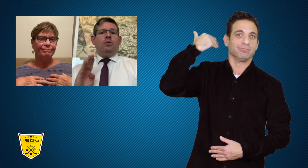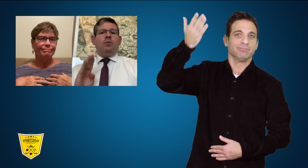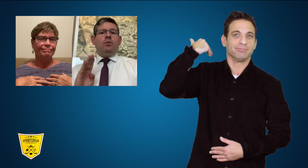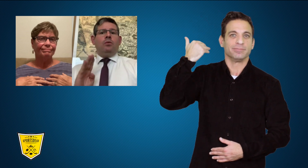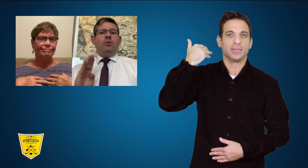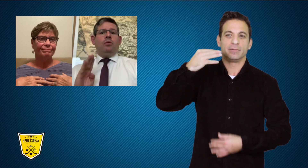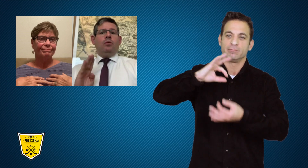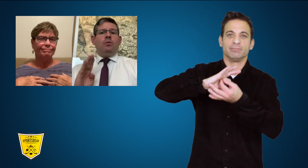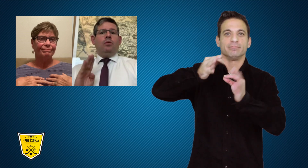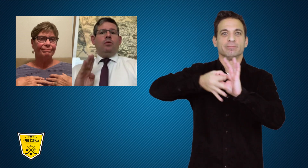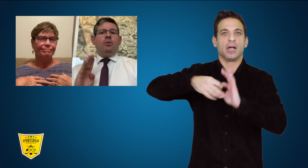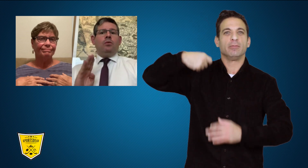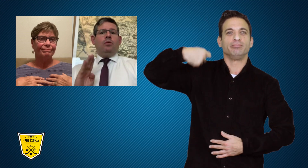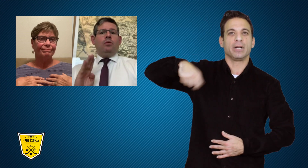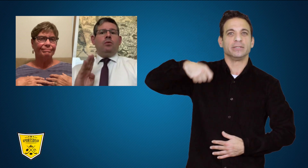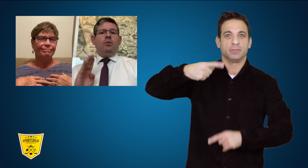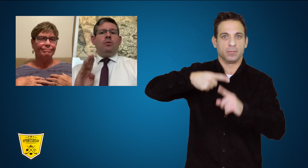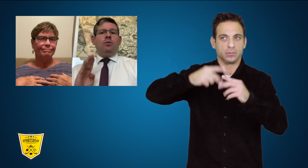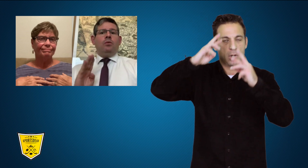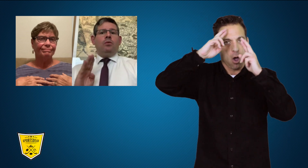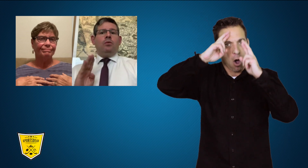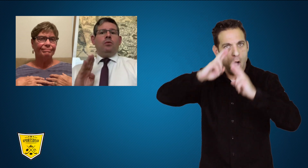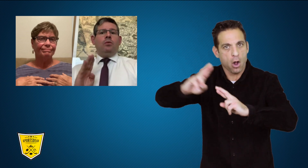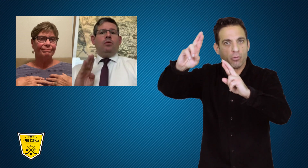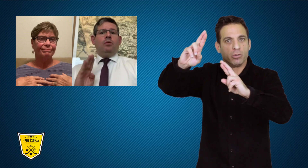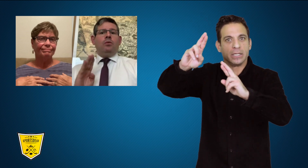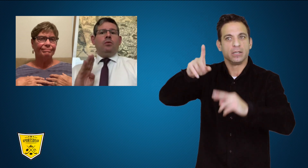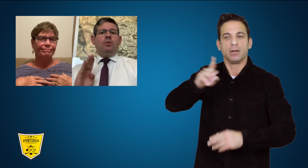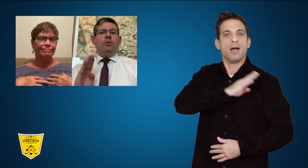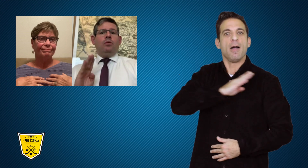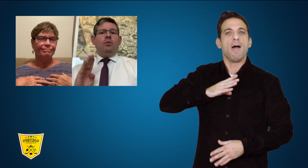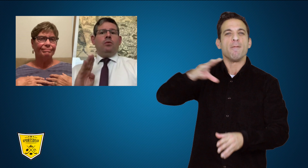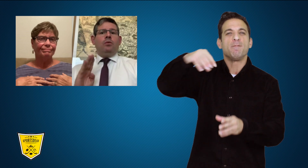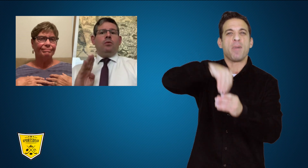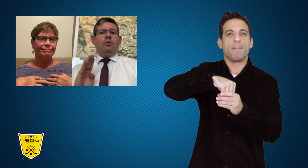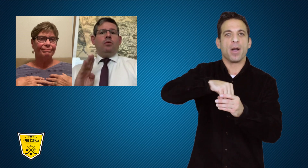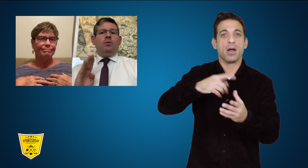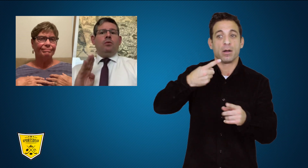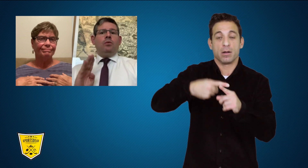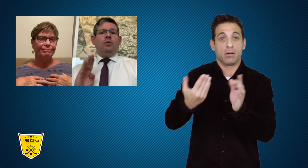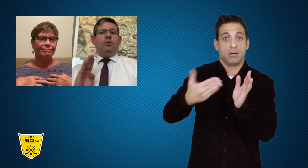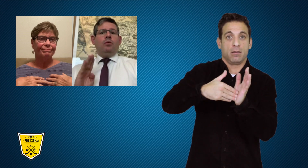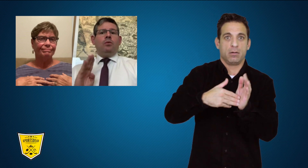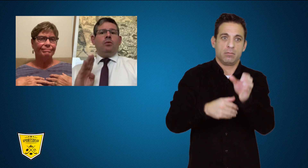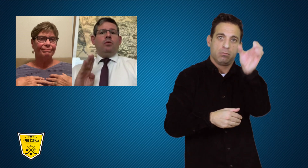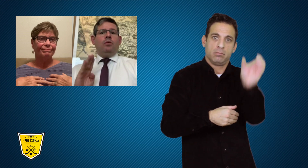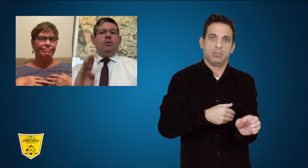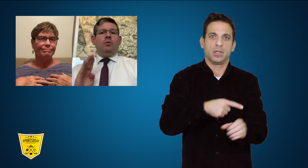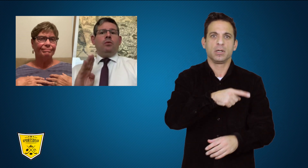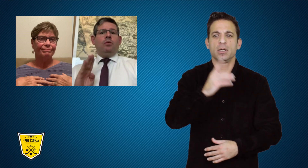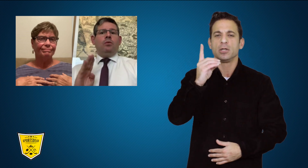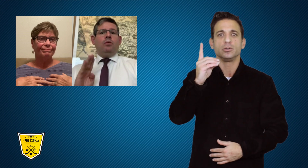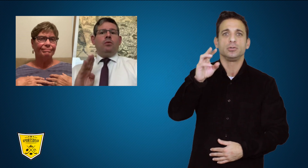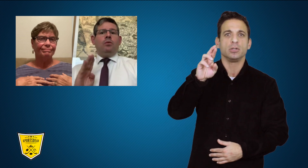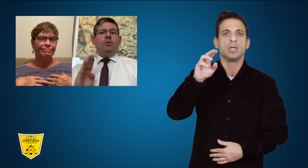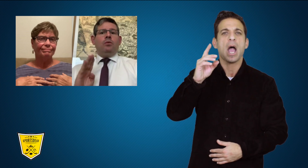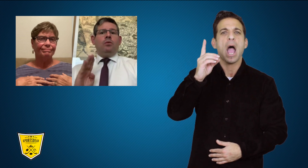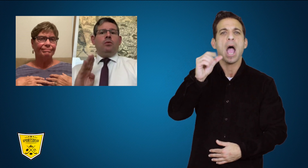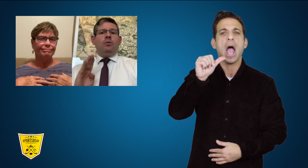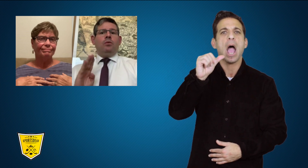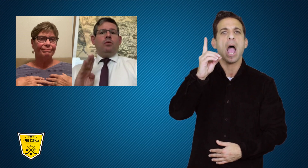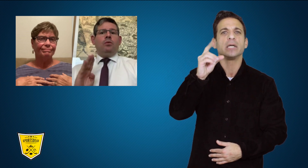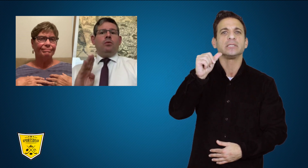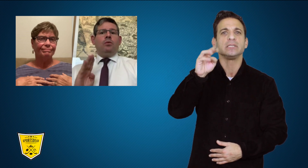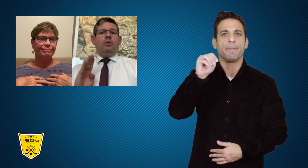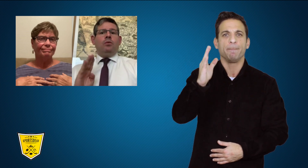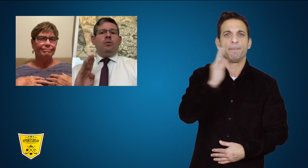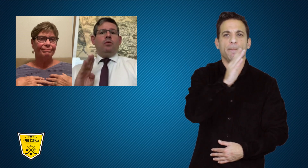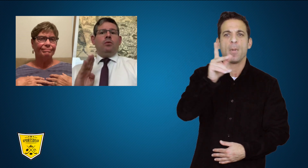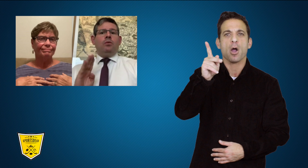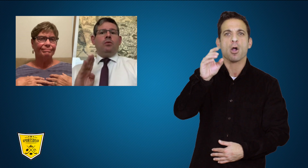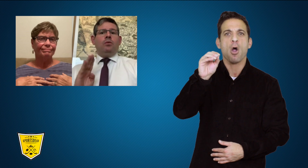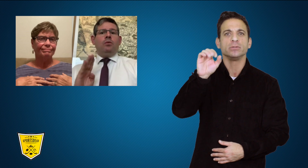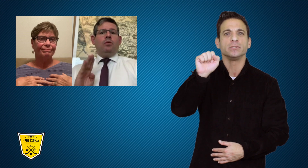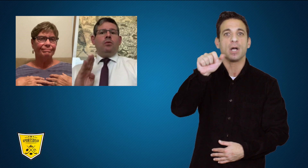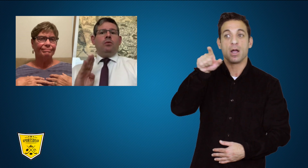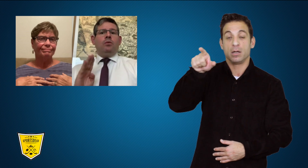past ICSD president and Honorary ICSD member and Dr. Adam Kosa,